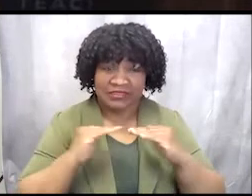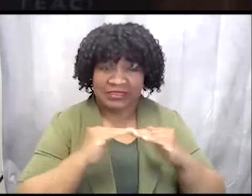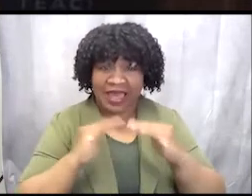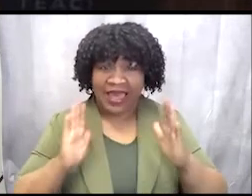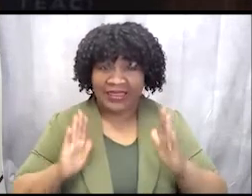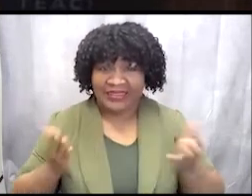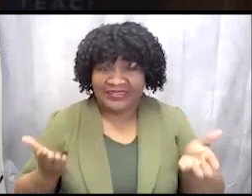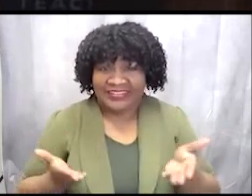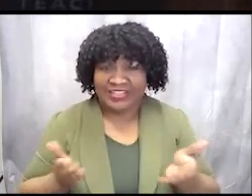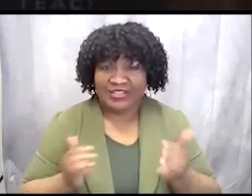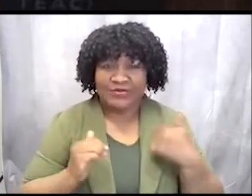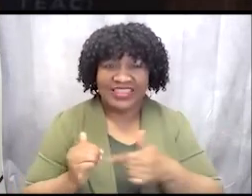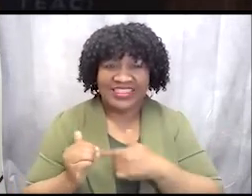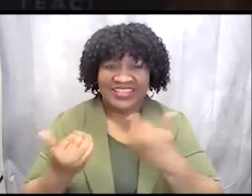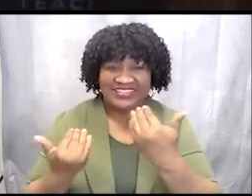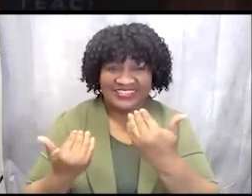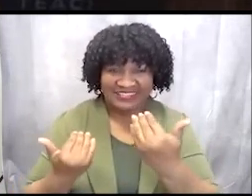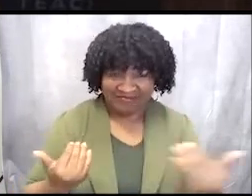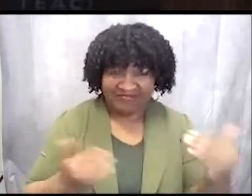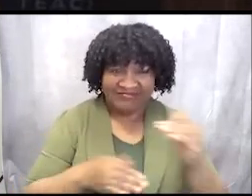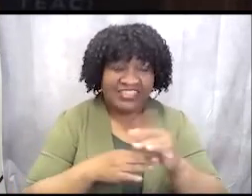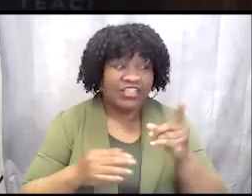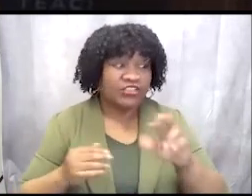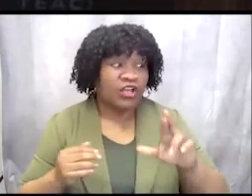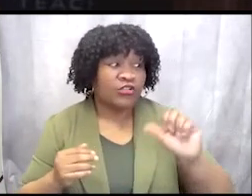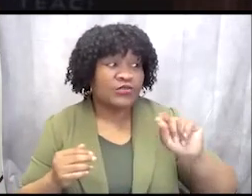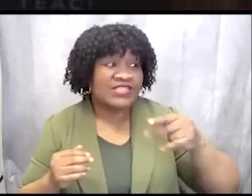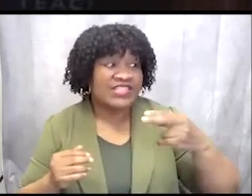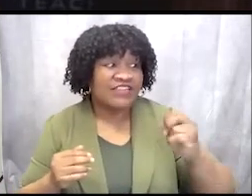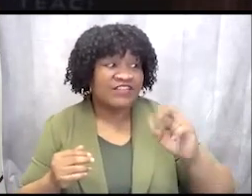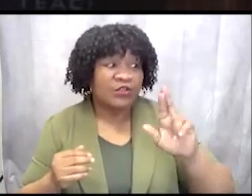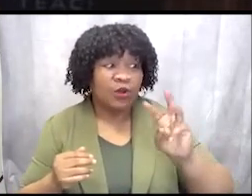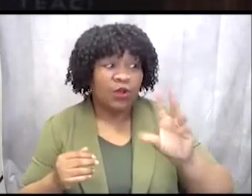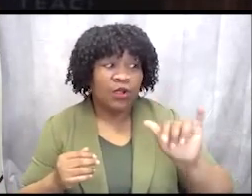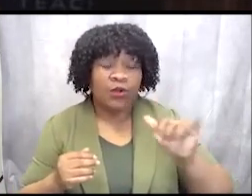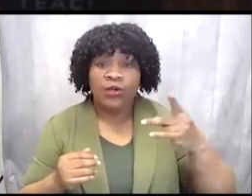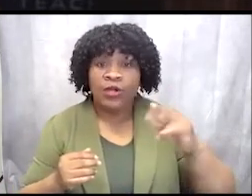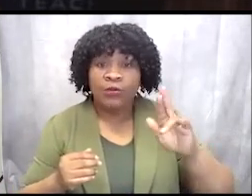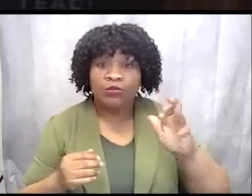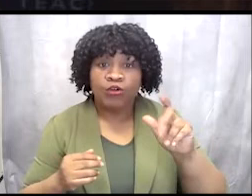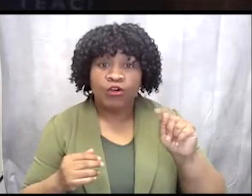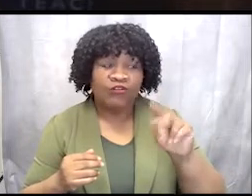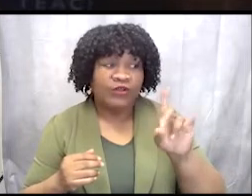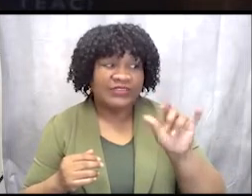who are here with us this evening. Dr. Stephanie Rowley, TC's Provost Dean and Vice President